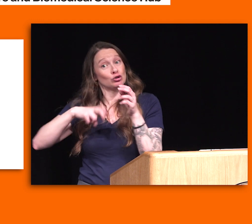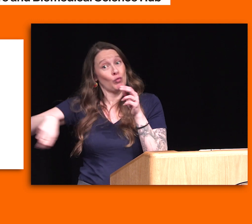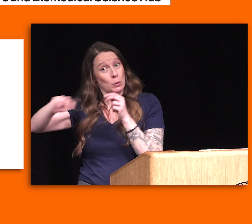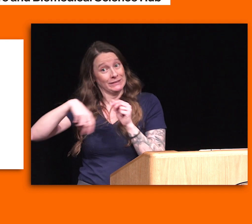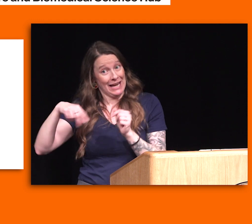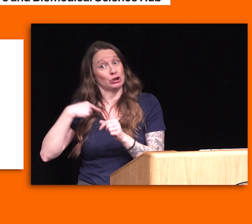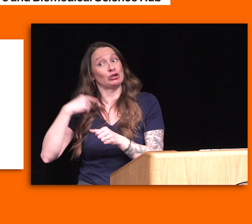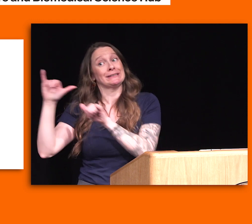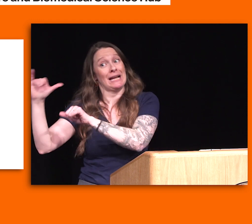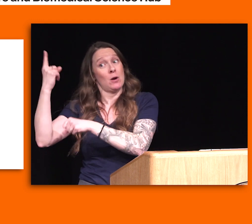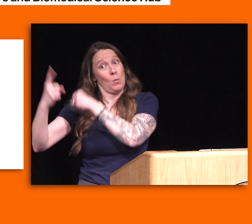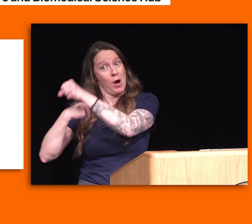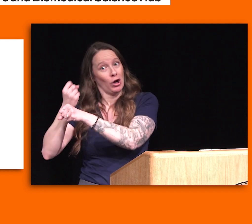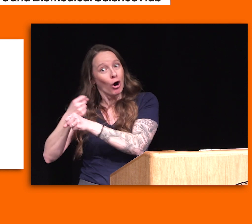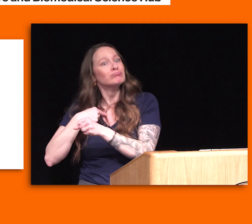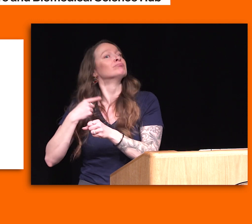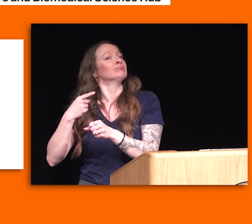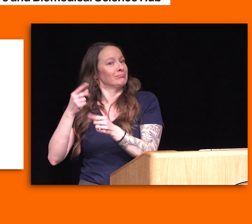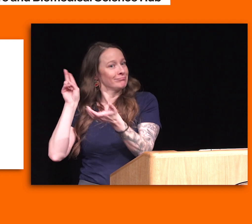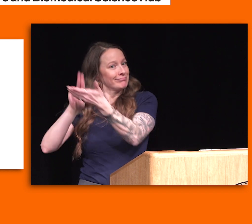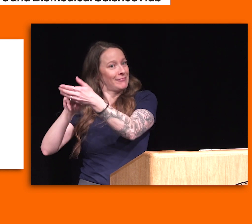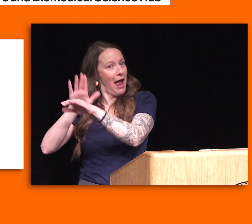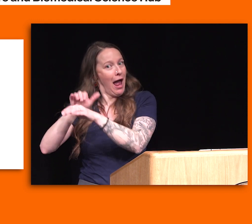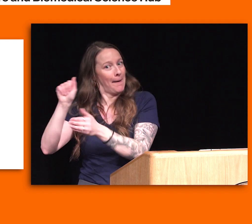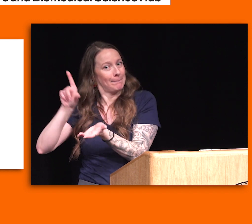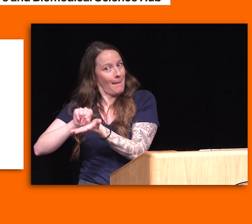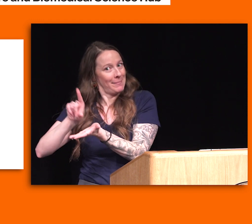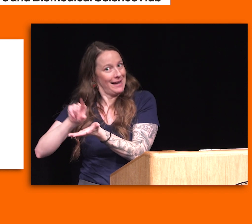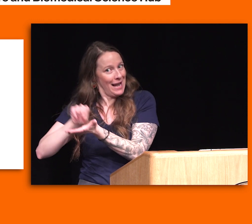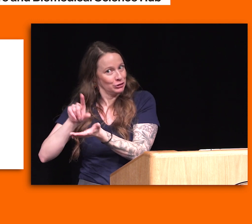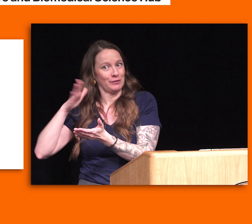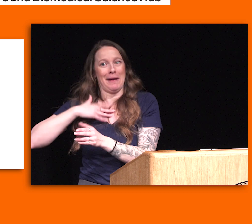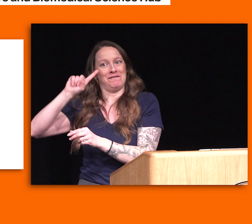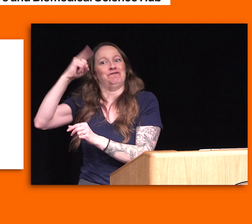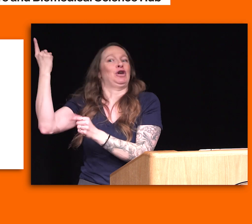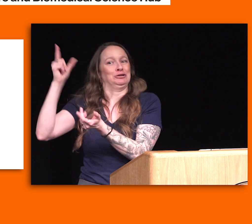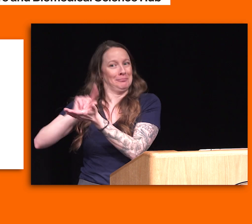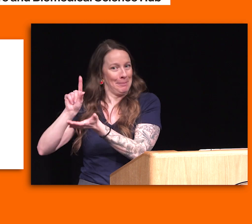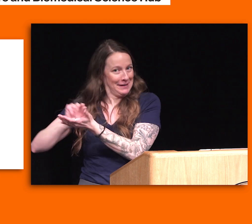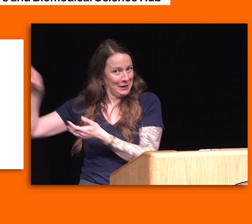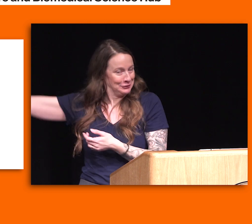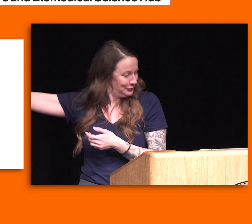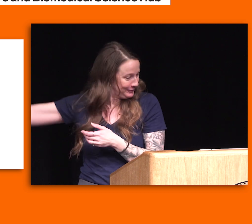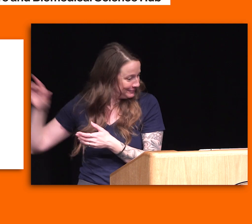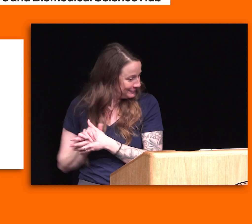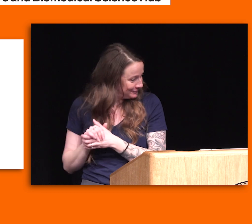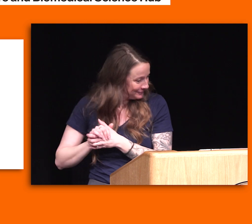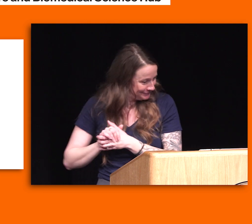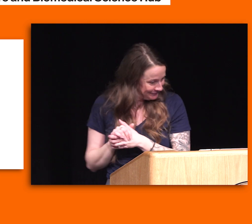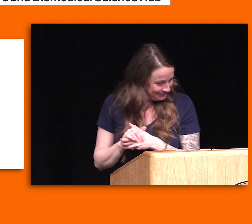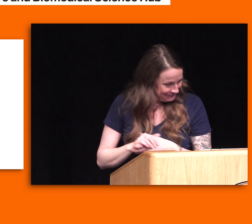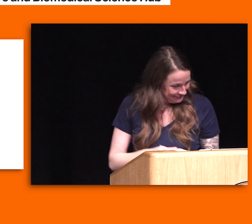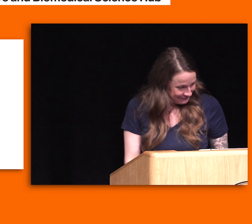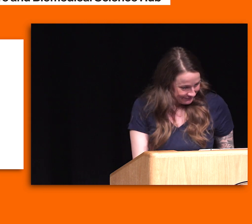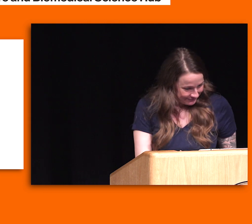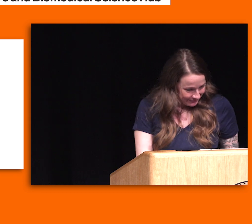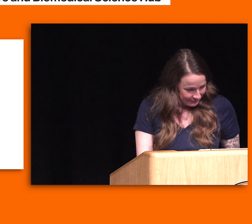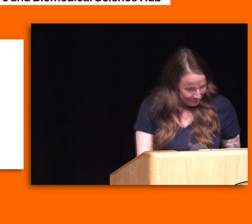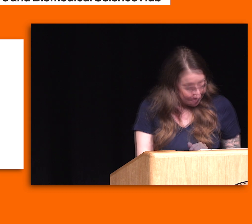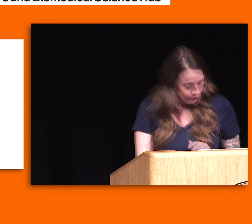That research rotation kept me busy for a whole year, and I got my first publication as a result of that experience.